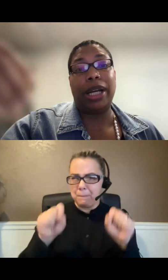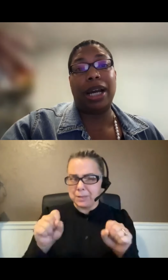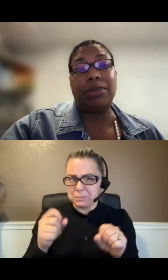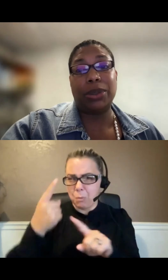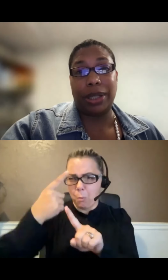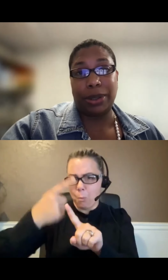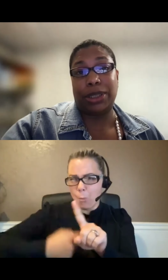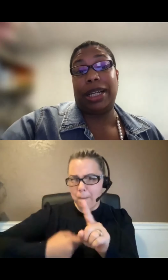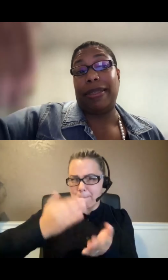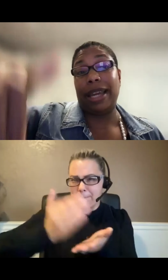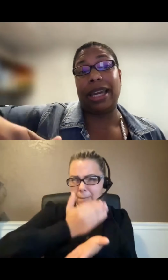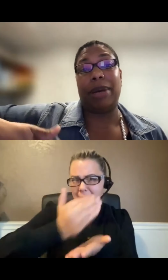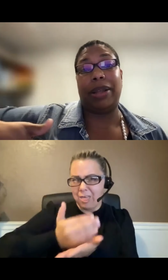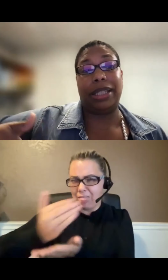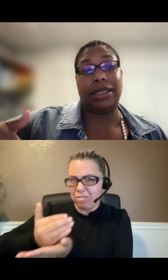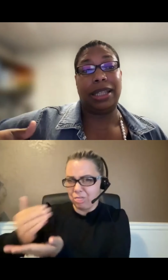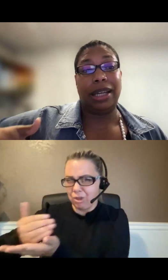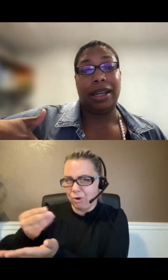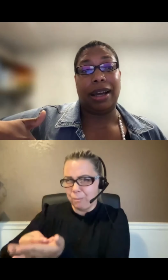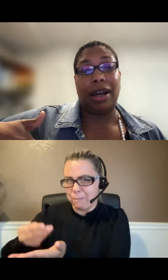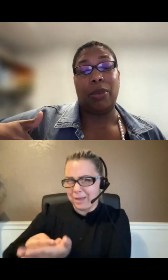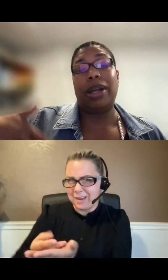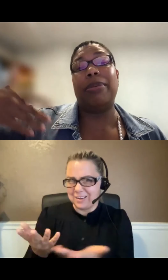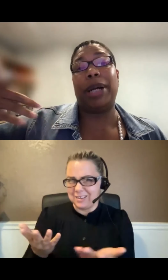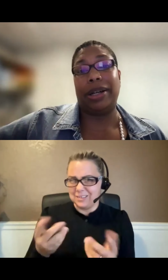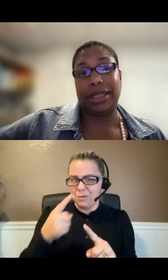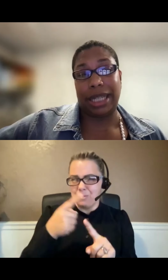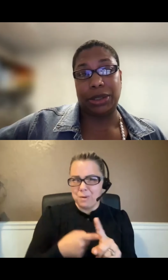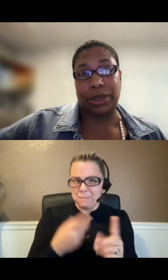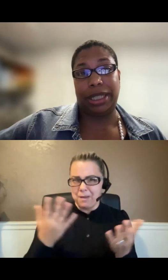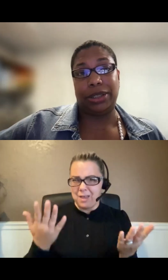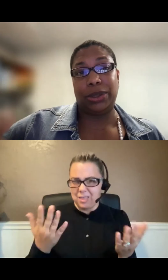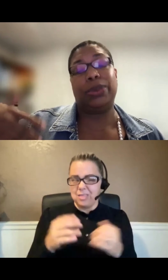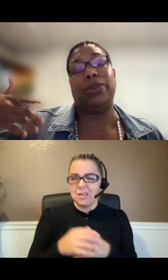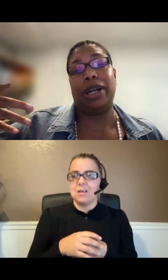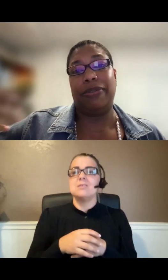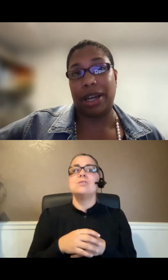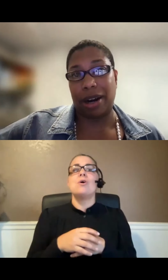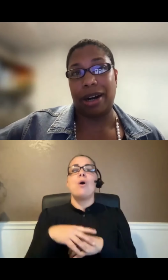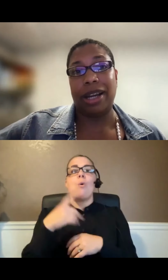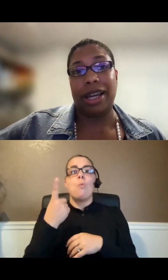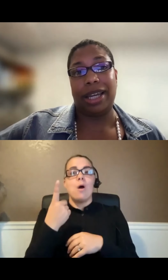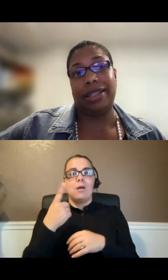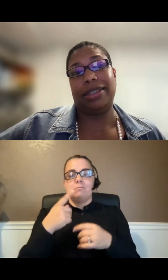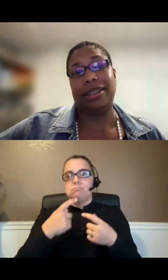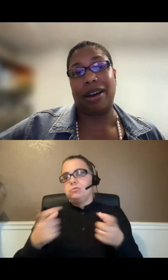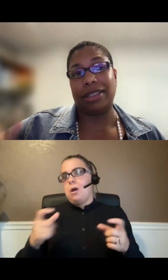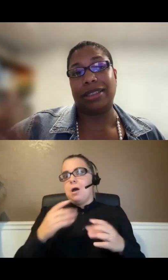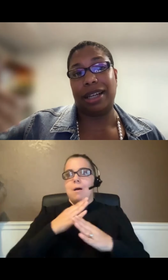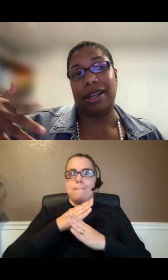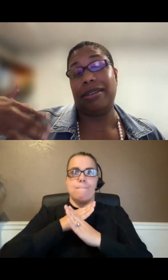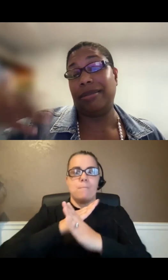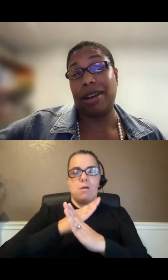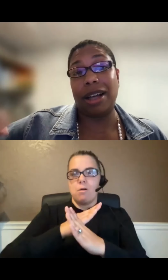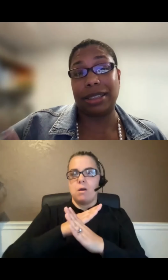When it comes to inclusion and thinking about this, one of the barriers to entry to VR is cost.